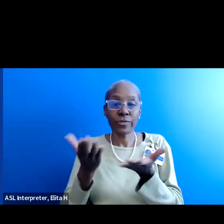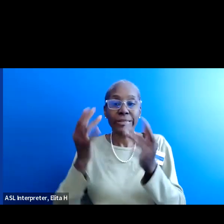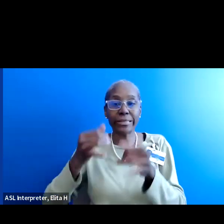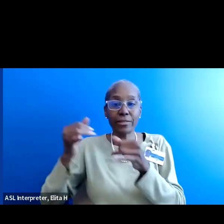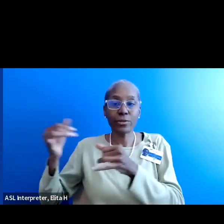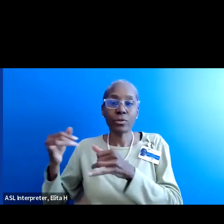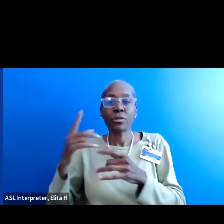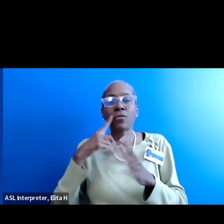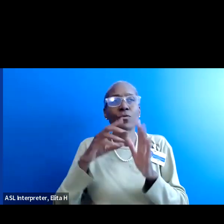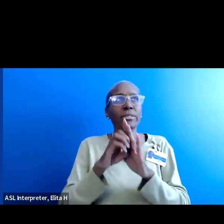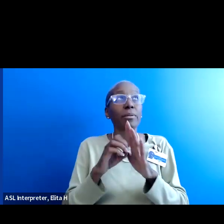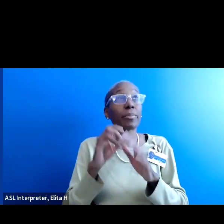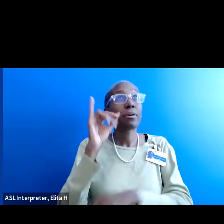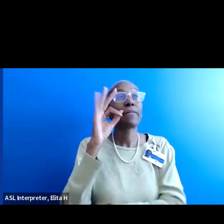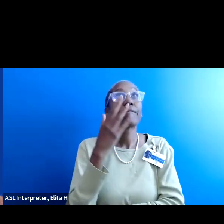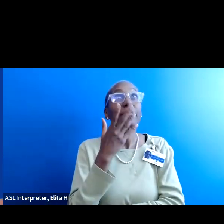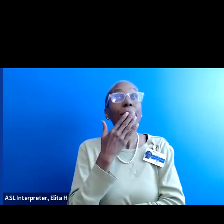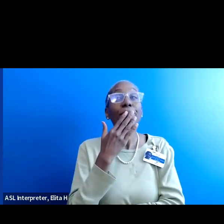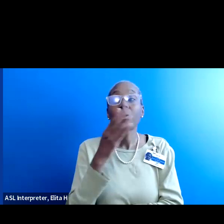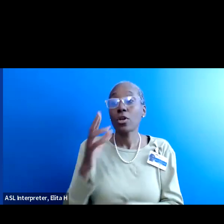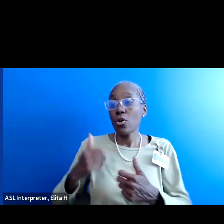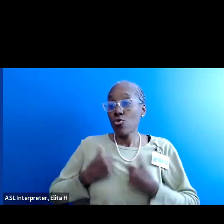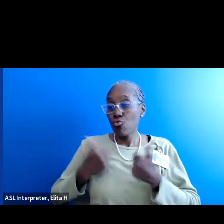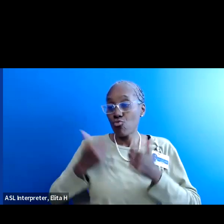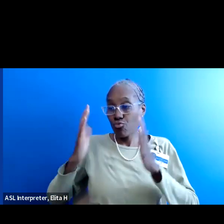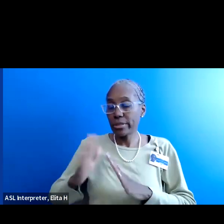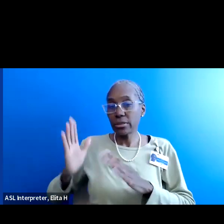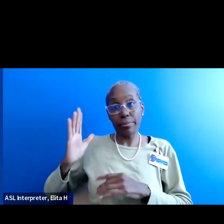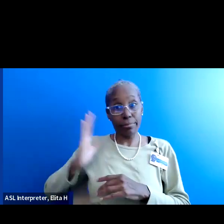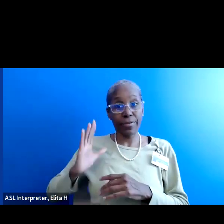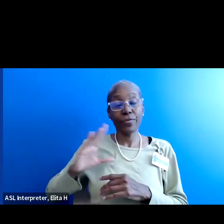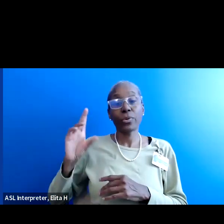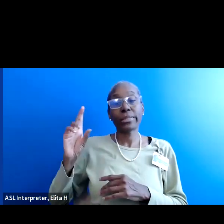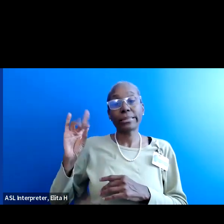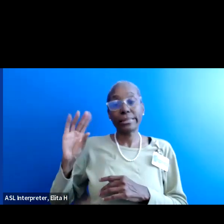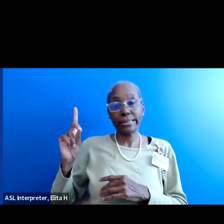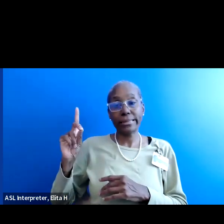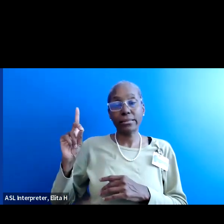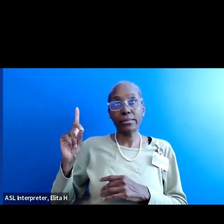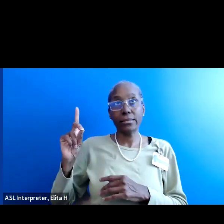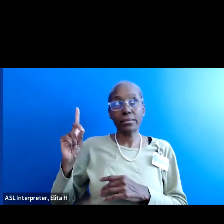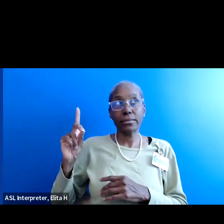So for example, if the resident originally entered the nursing facility